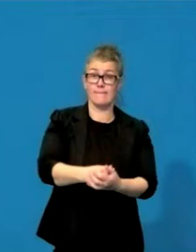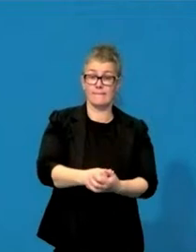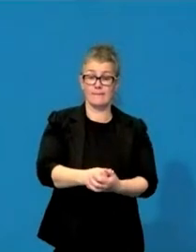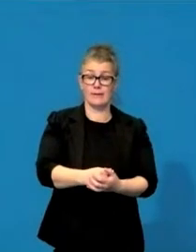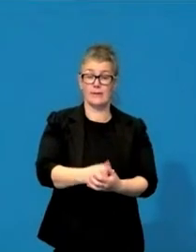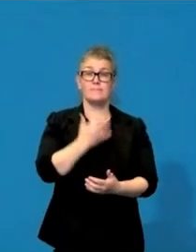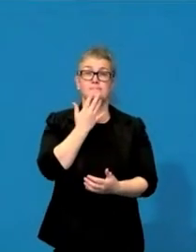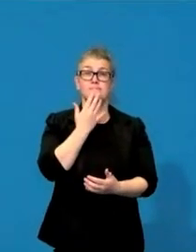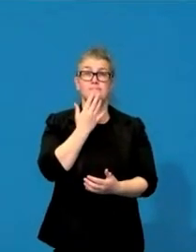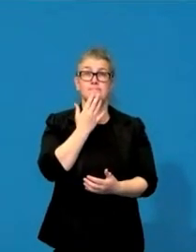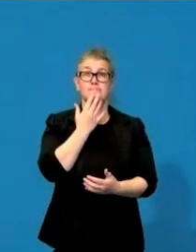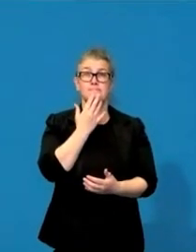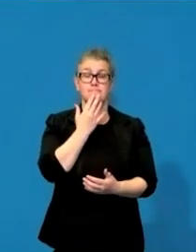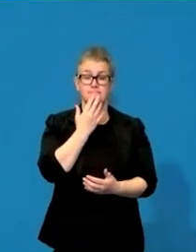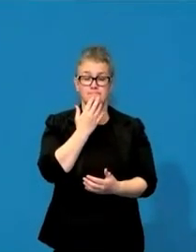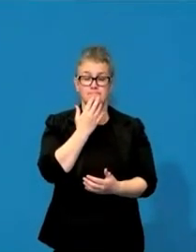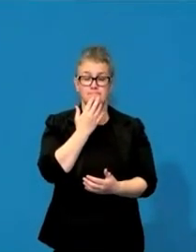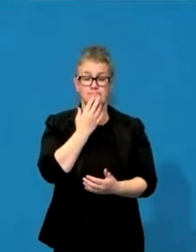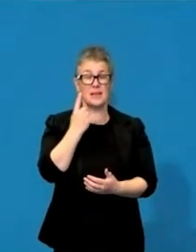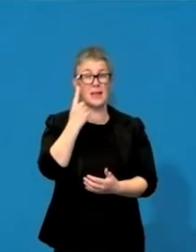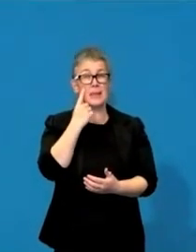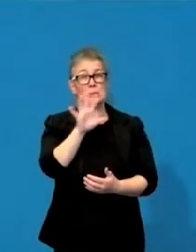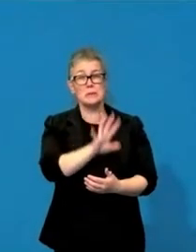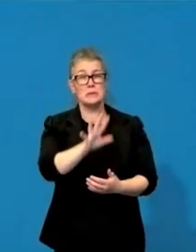I think about 60,000.